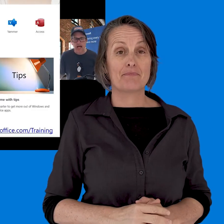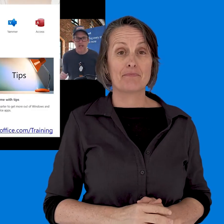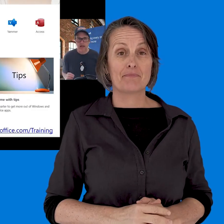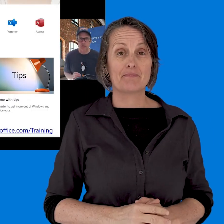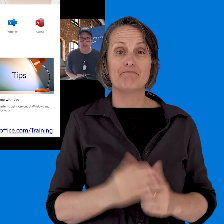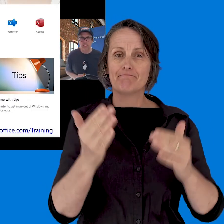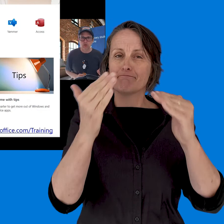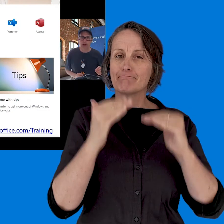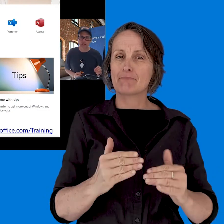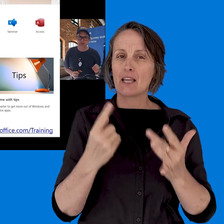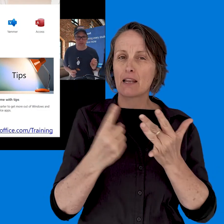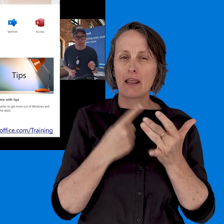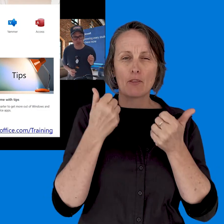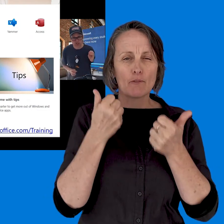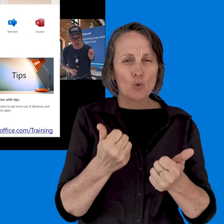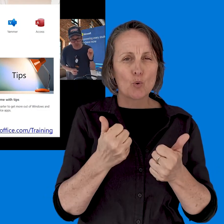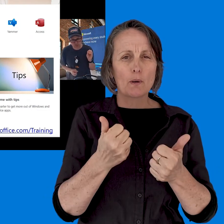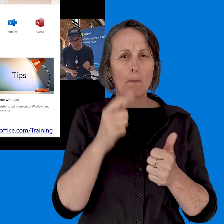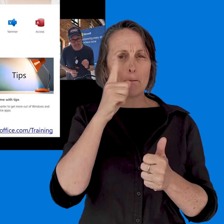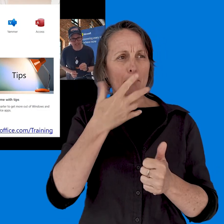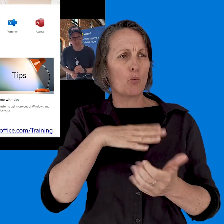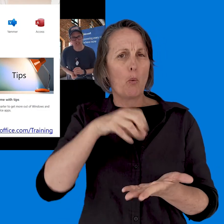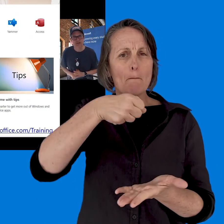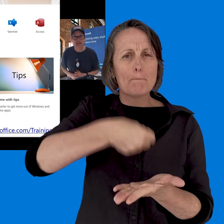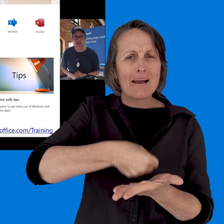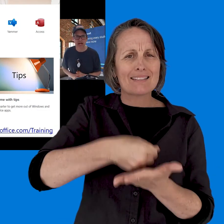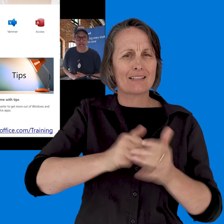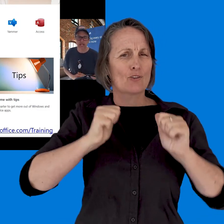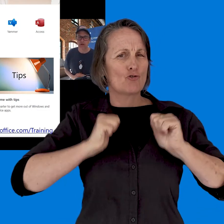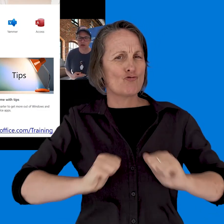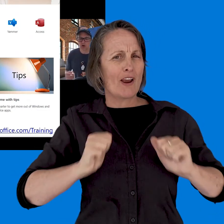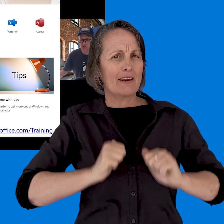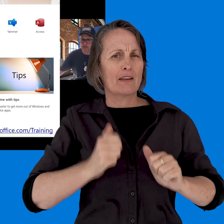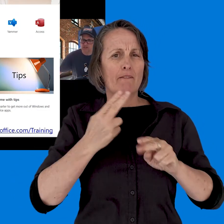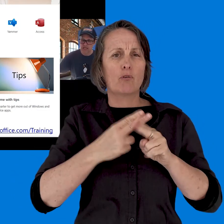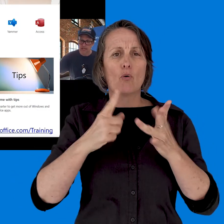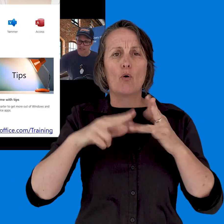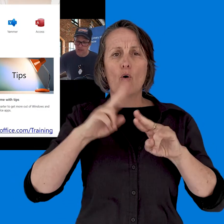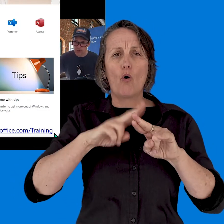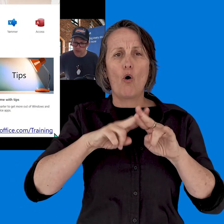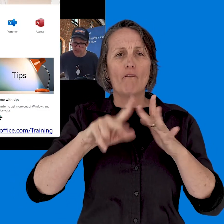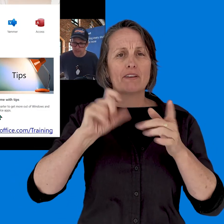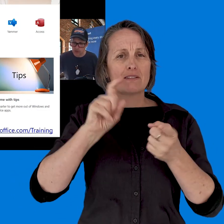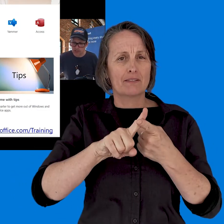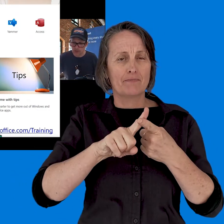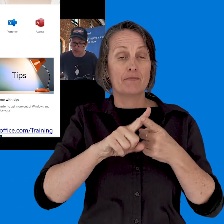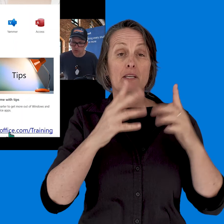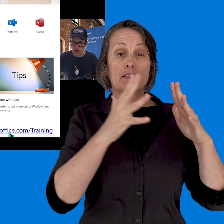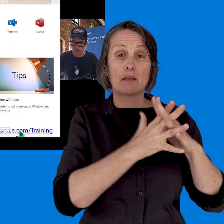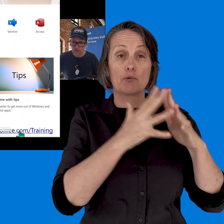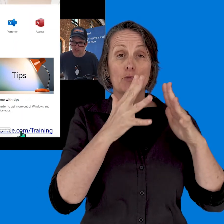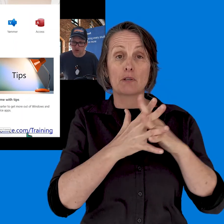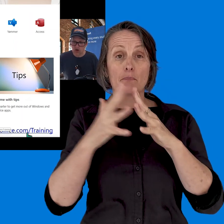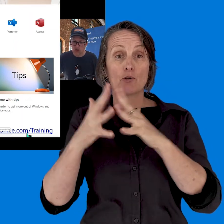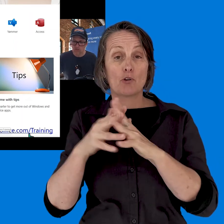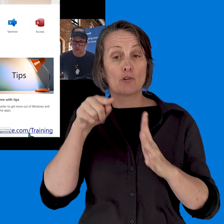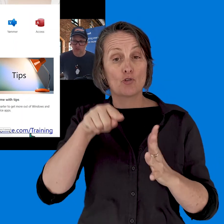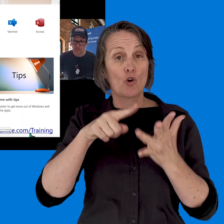Another really good one is people want sort of basic generic training around office www.office.com/training.